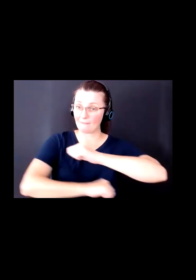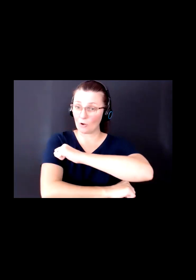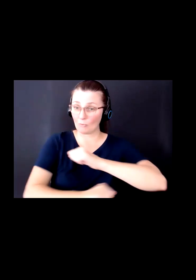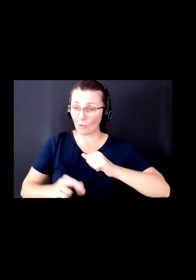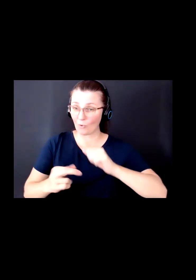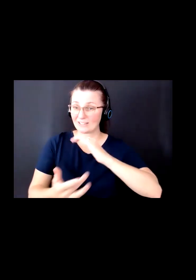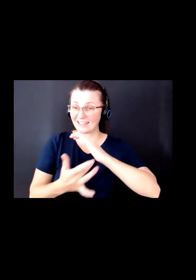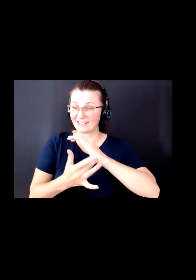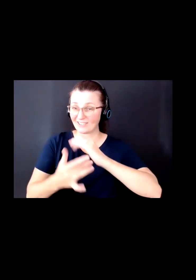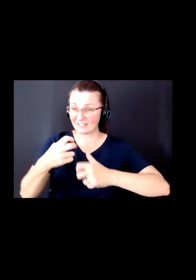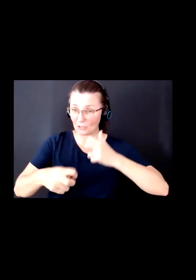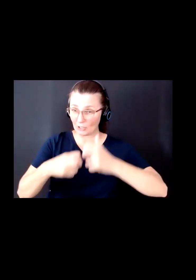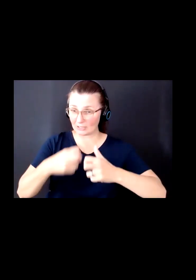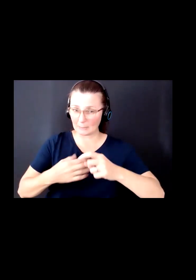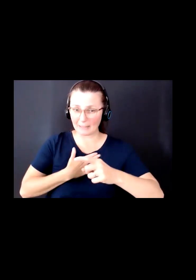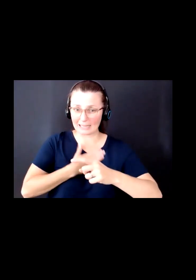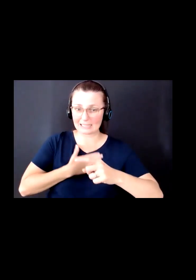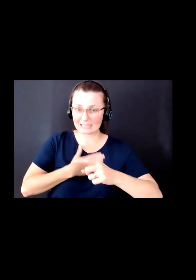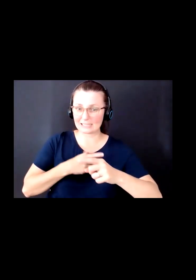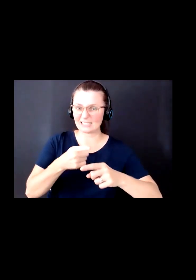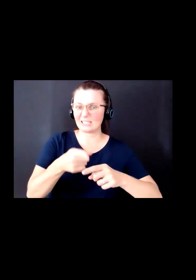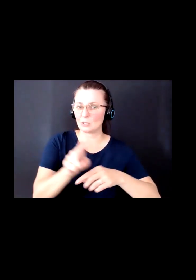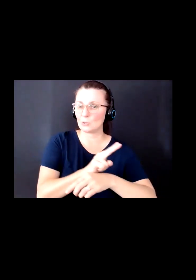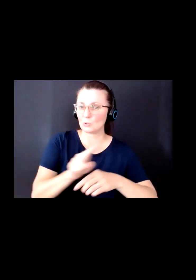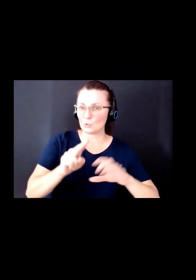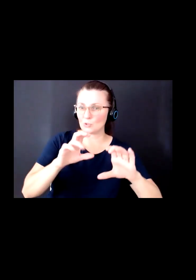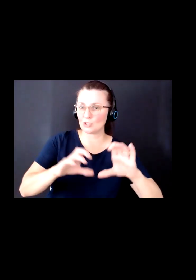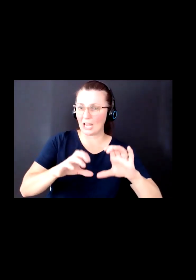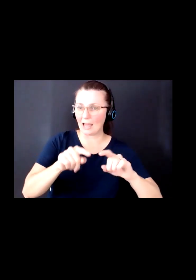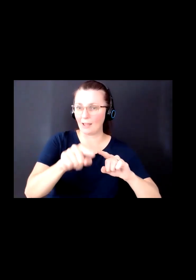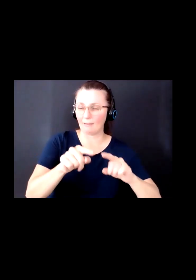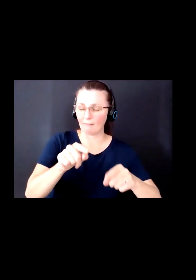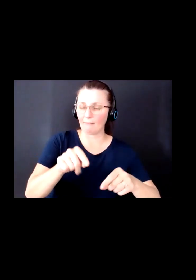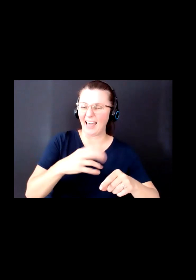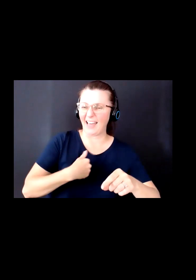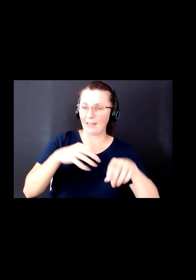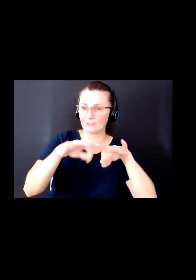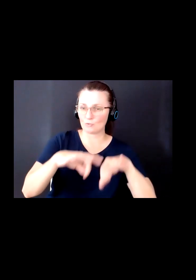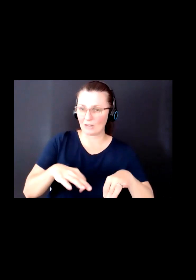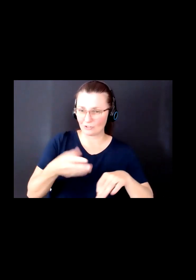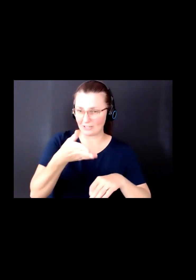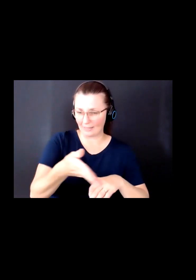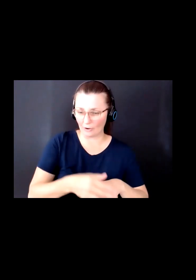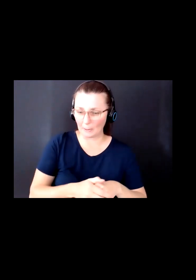chat feature for direction. We did send a document that, you